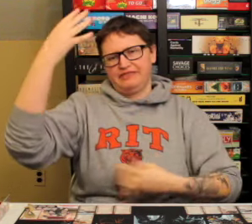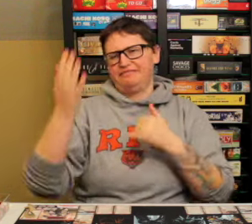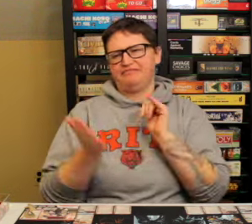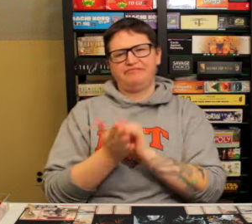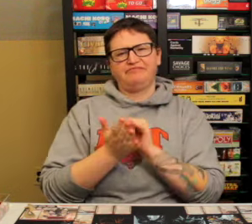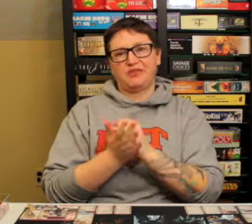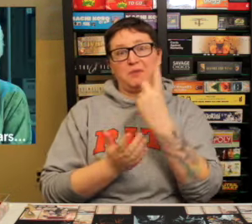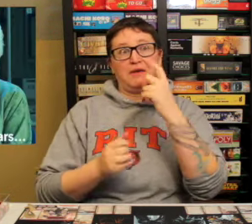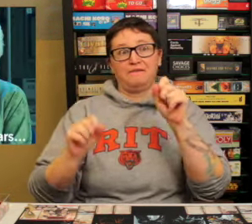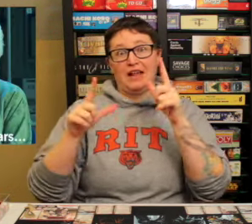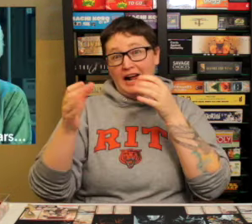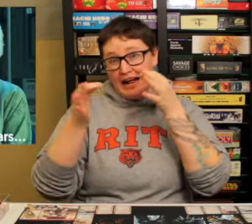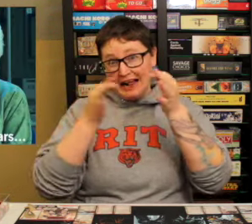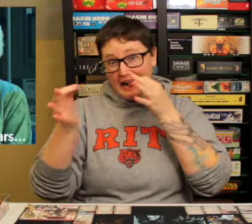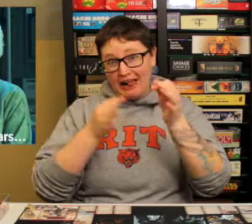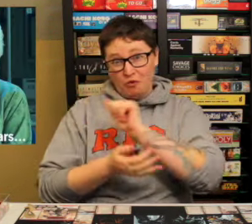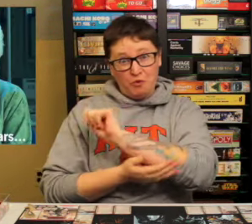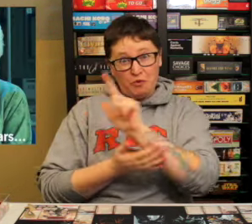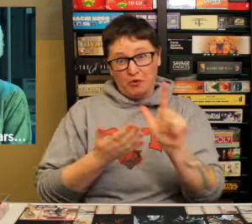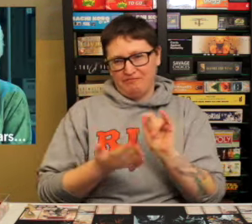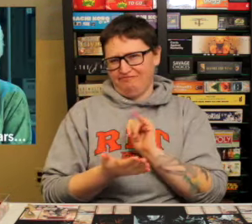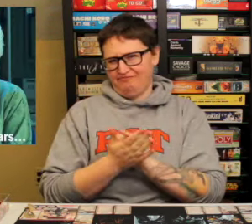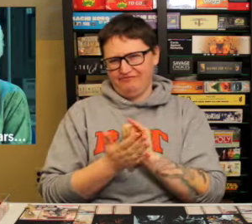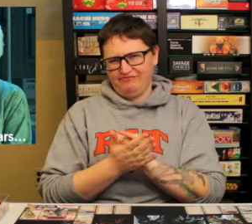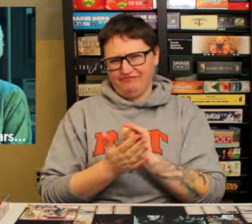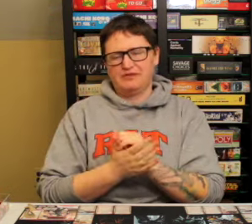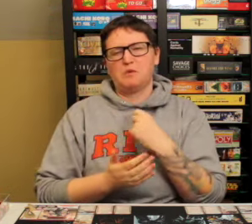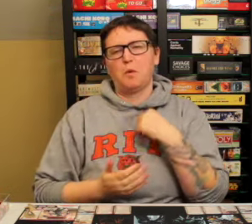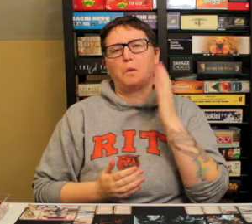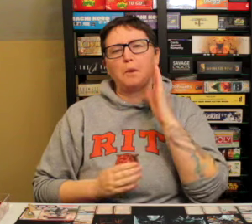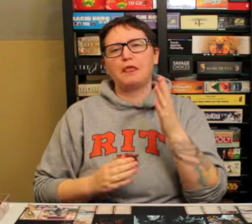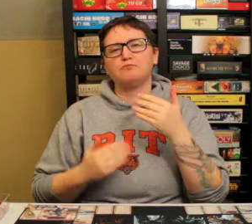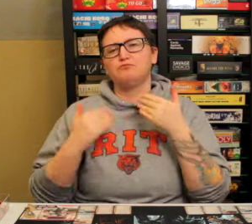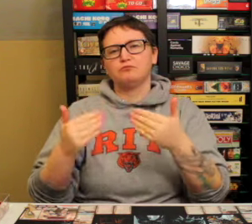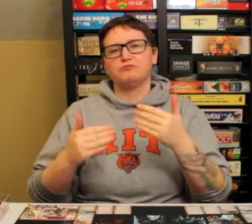There's a whole long list and it's impossible to explain everything all in one video.